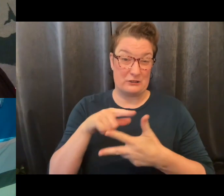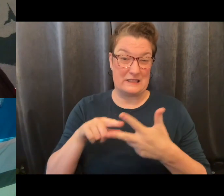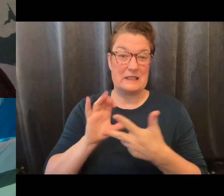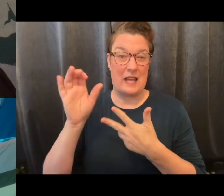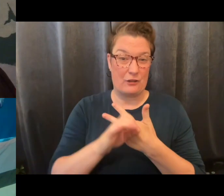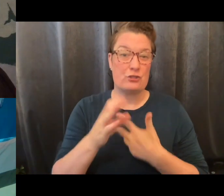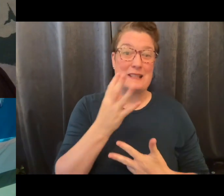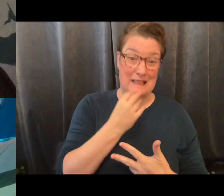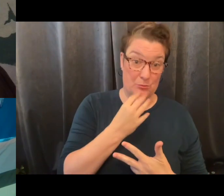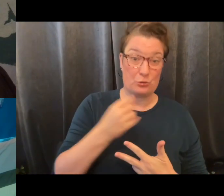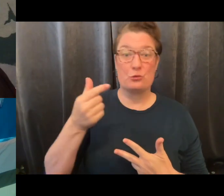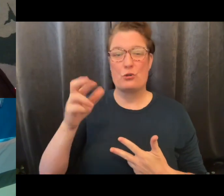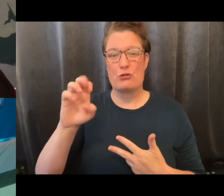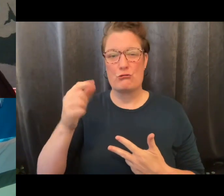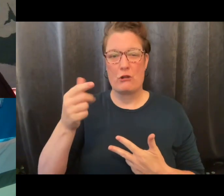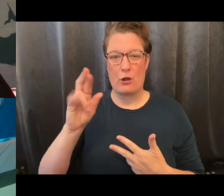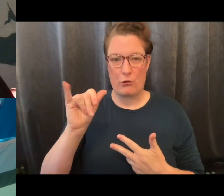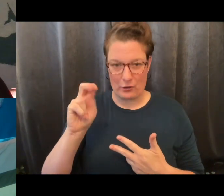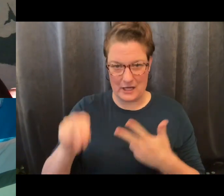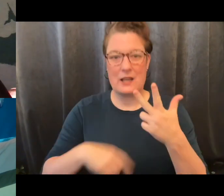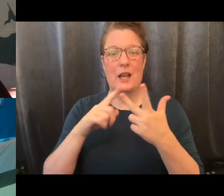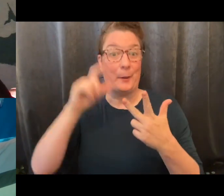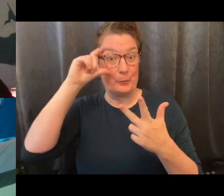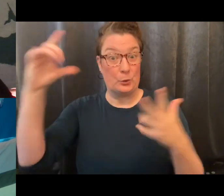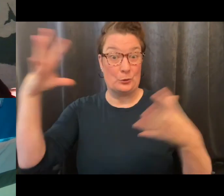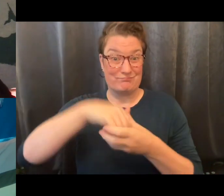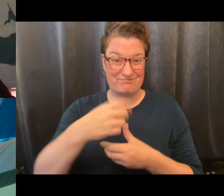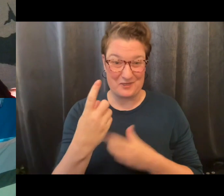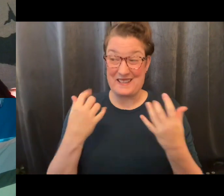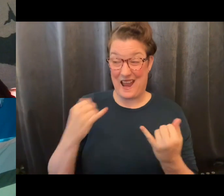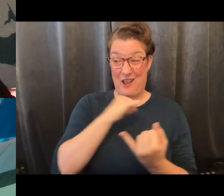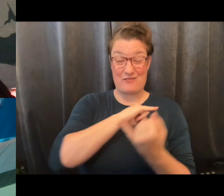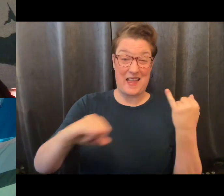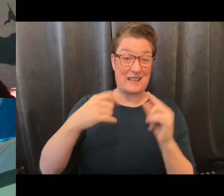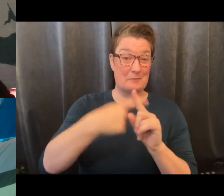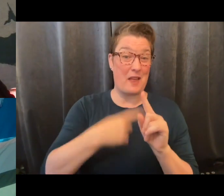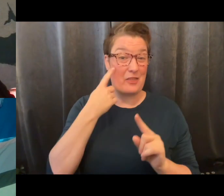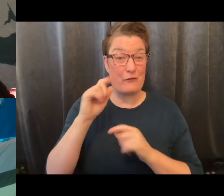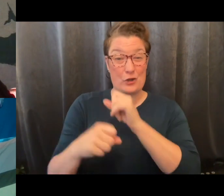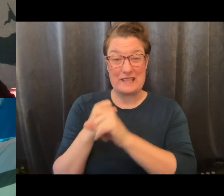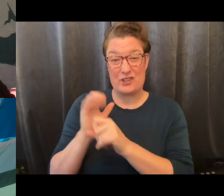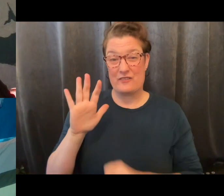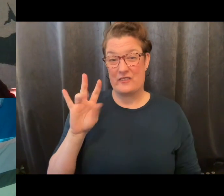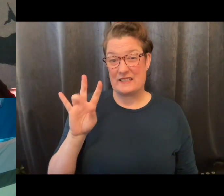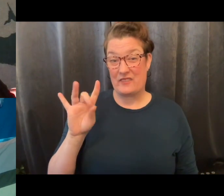And you know, we're now in the final month of the 5783 Indwelling Dreams of Olam haBa planner.